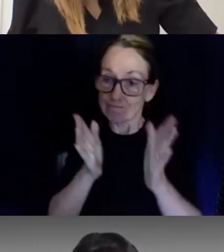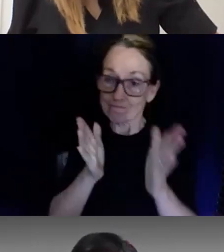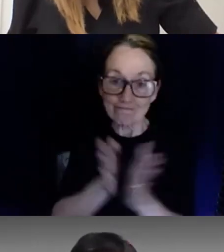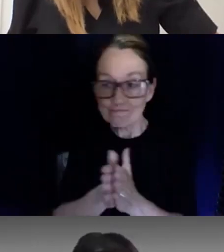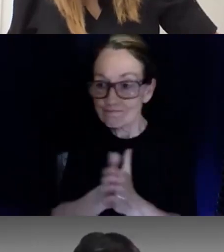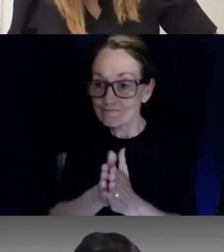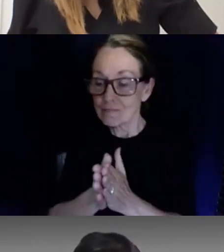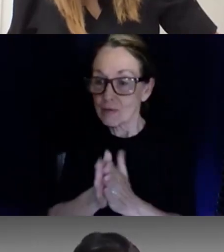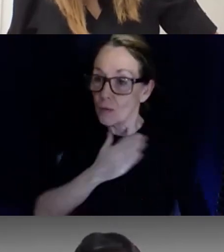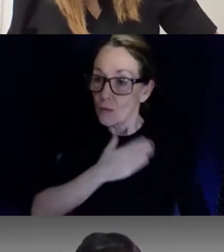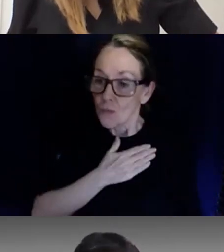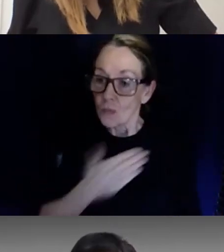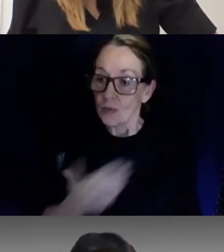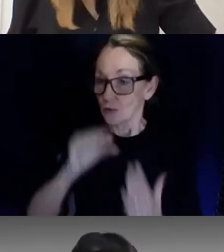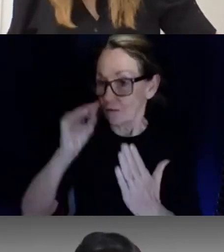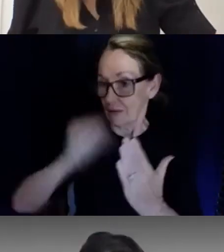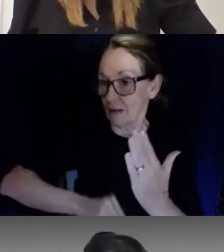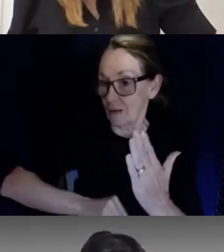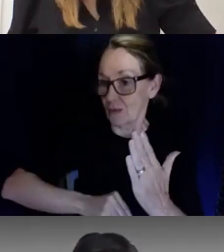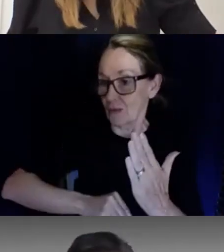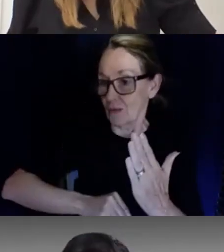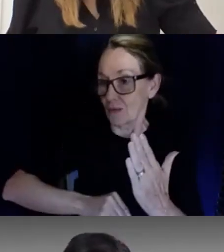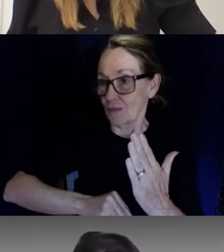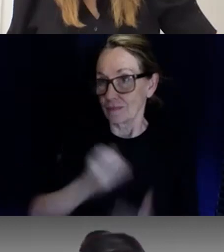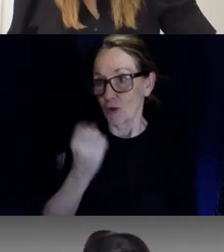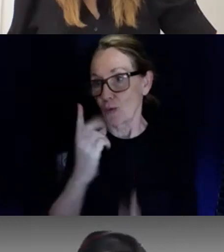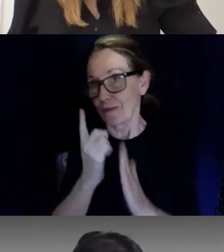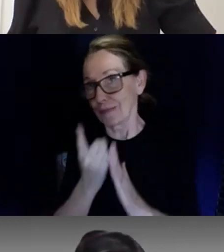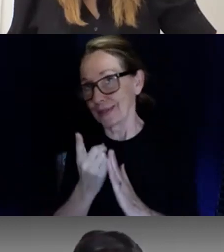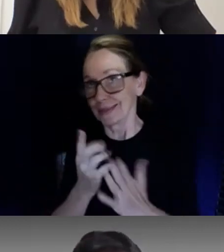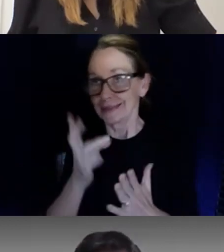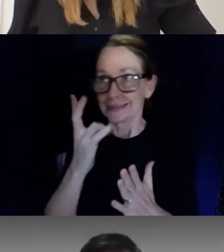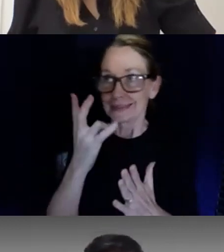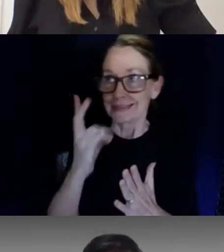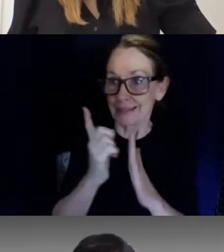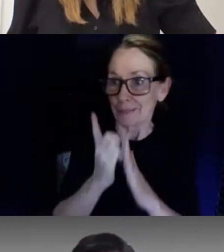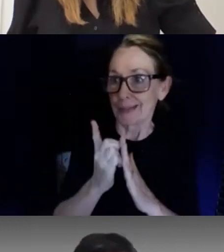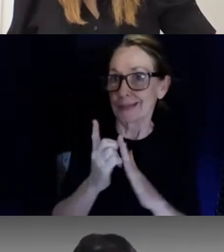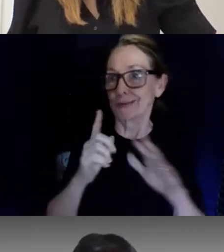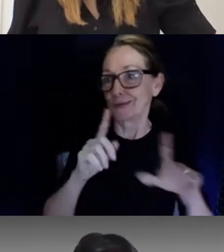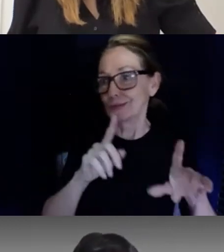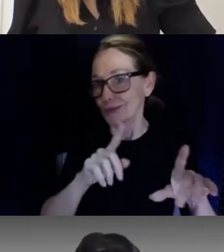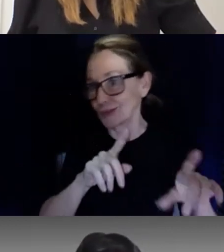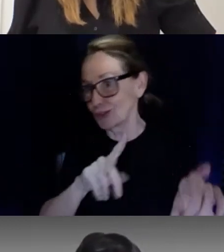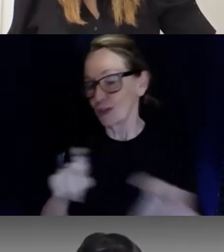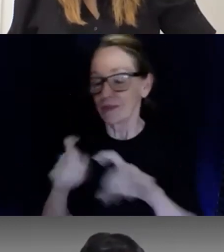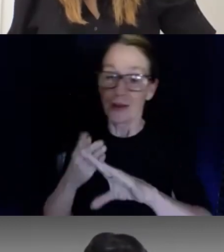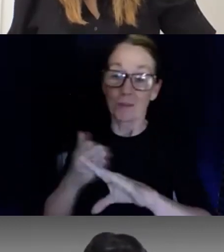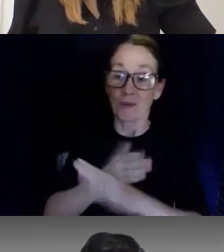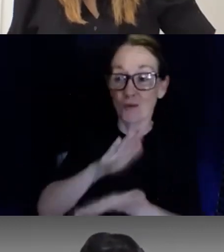TRYING TO CAPITALIZE ON THE BEGINNING OF THE SCHOOL YEAR, YOU KNOW, MAYBE PEOPLE HAVE FRESH EYES.